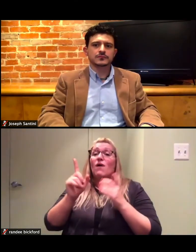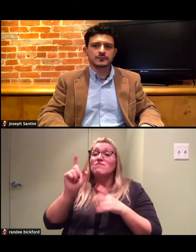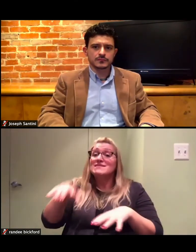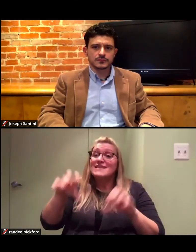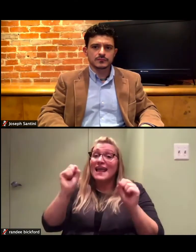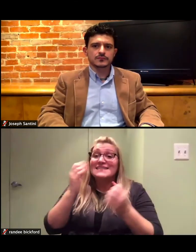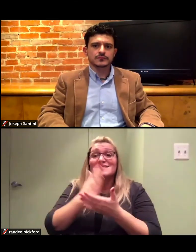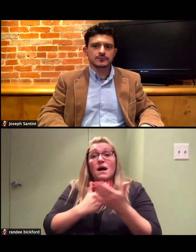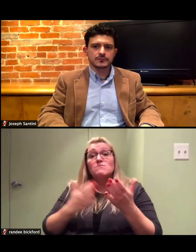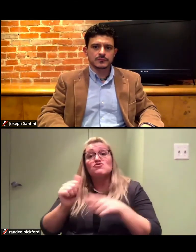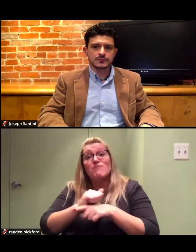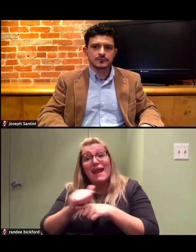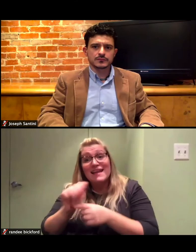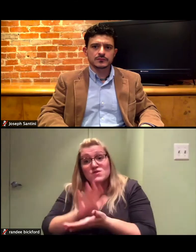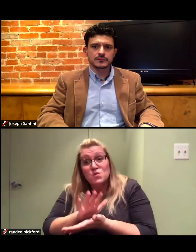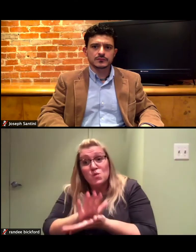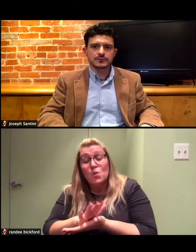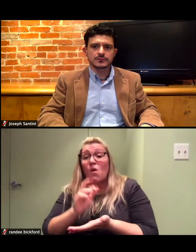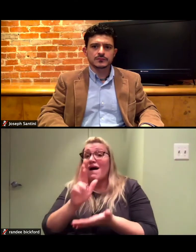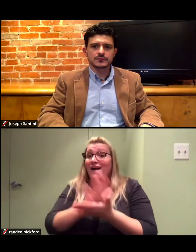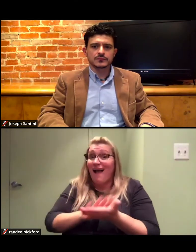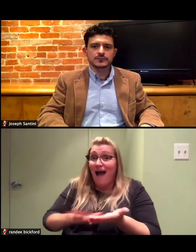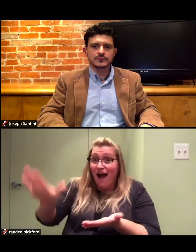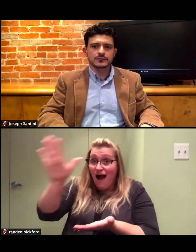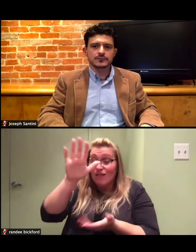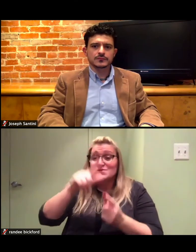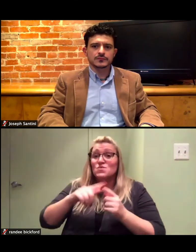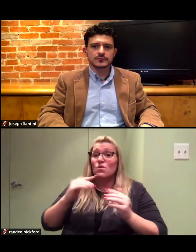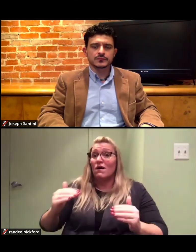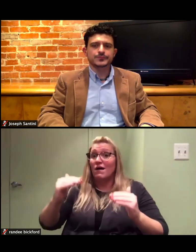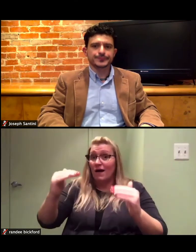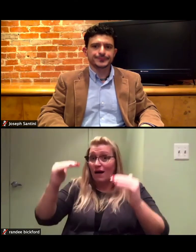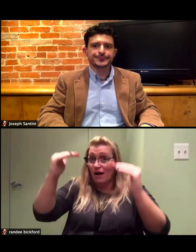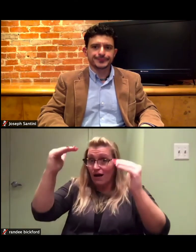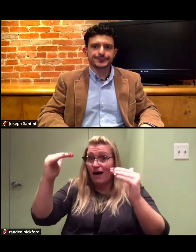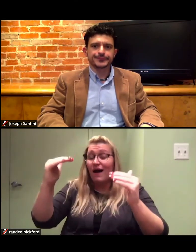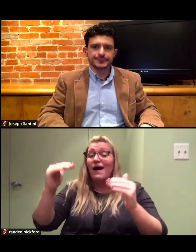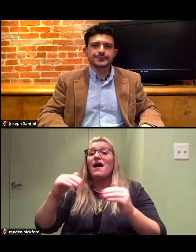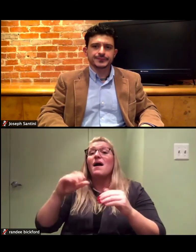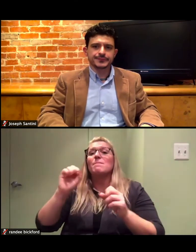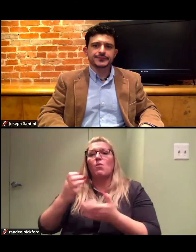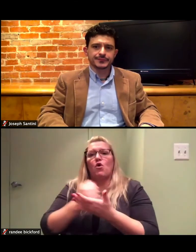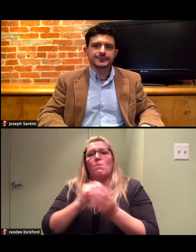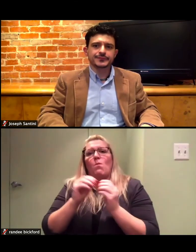And helping them decide whether they want to make more money and if they do, whether they wanna go to training schools or college,